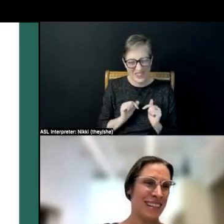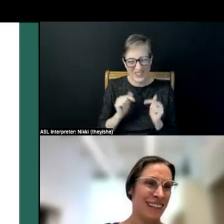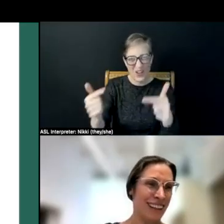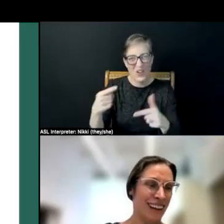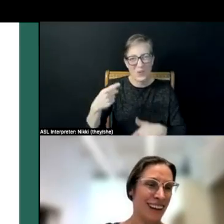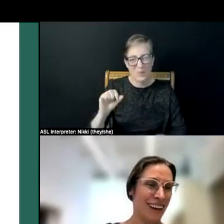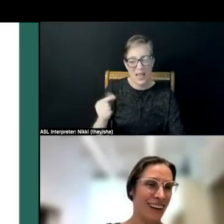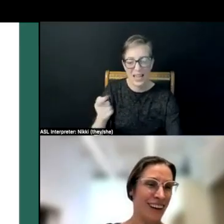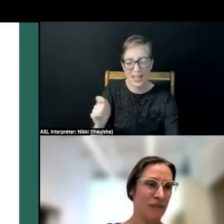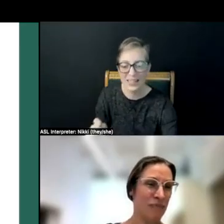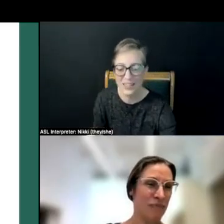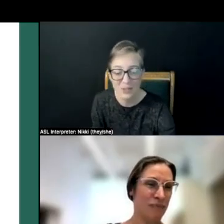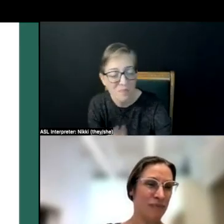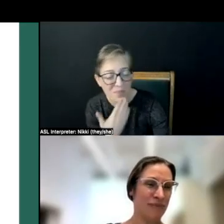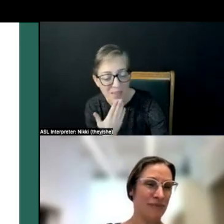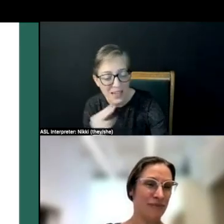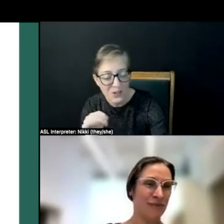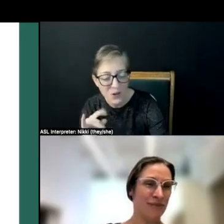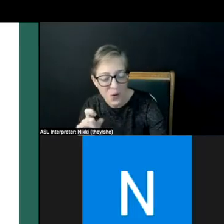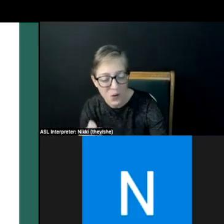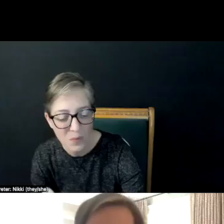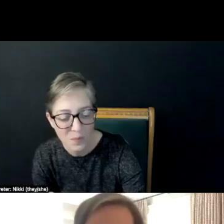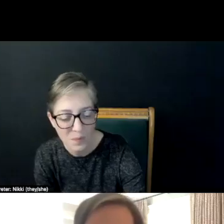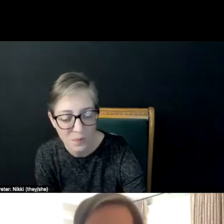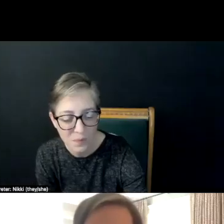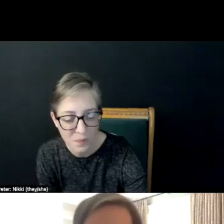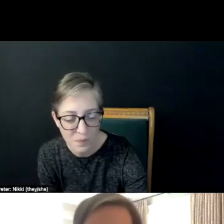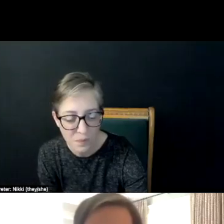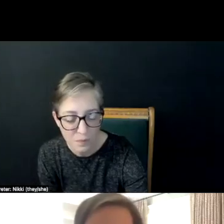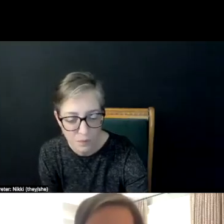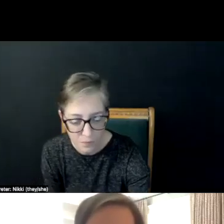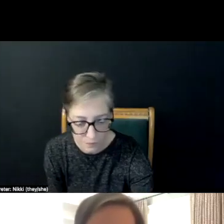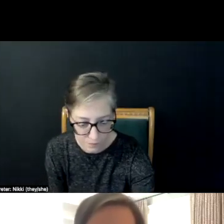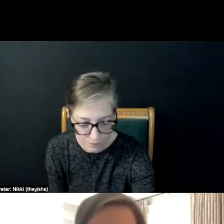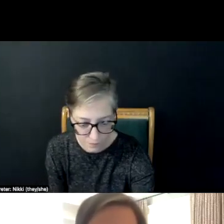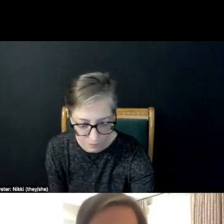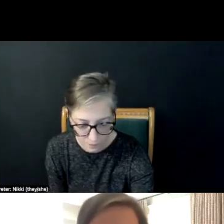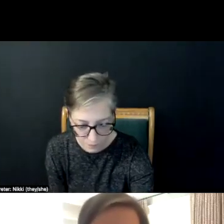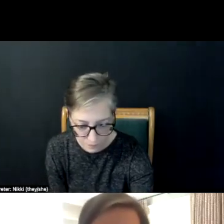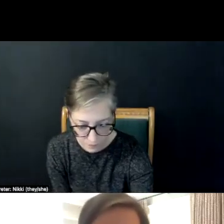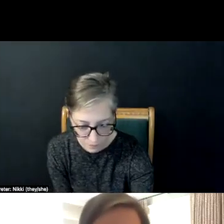Thank you, Nicole. Thank you, everyone. Just quickly to give a description,